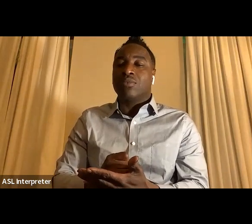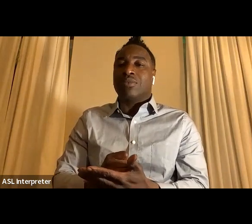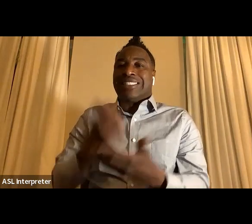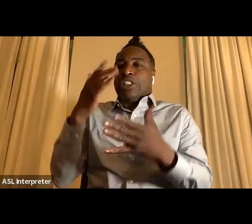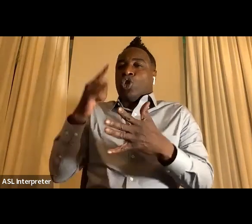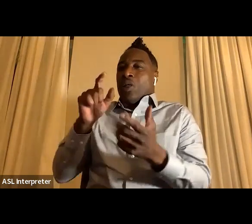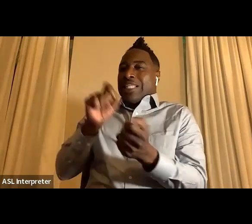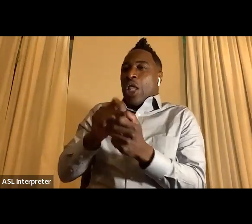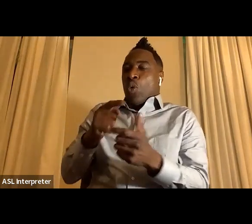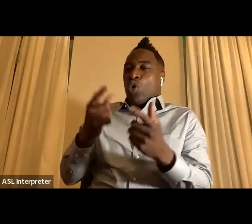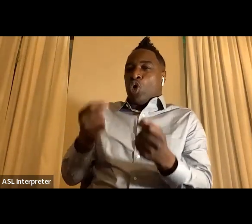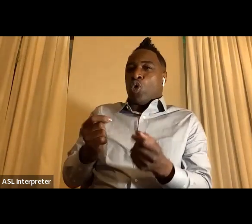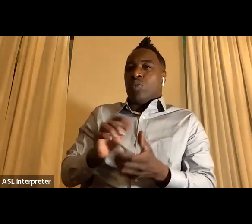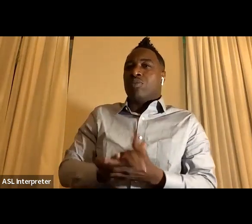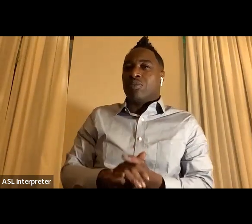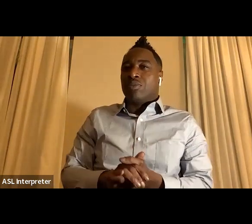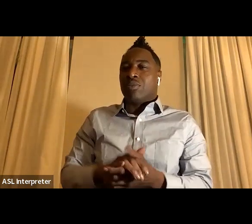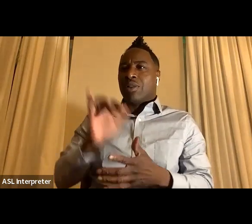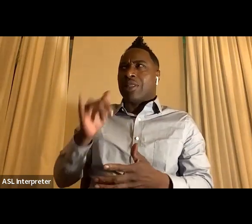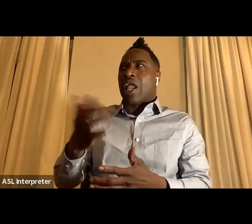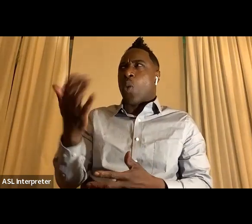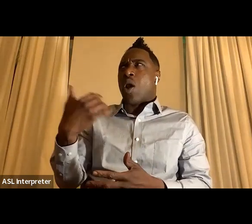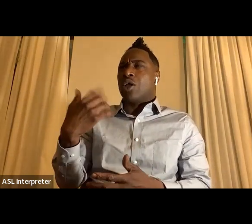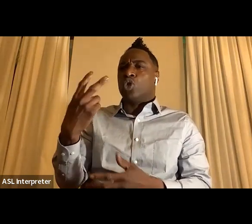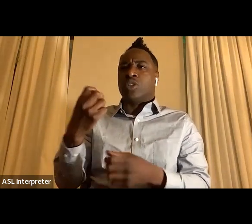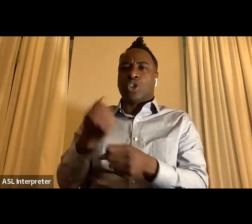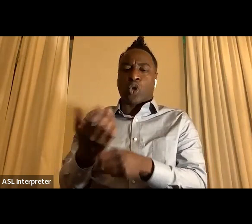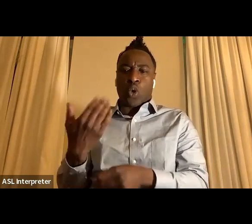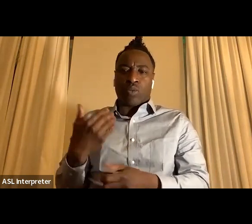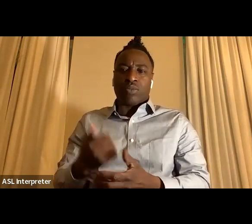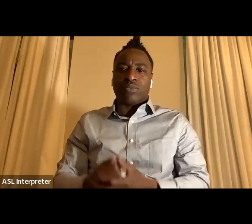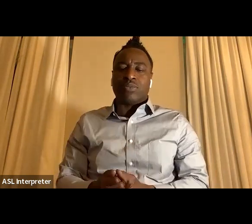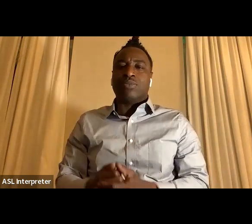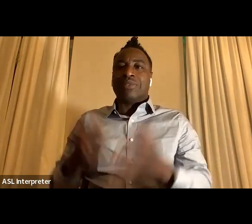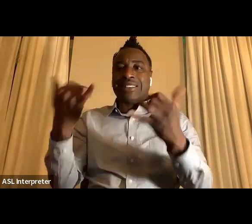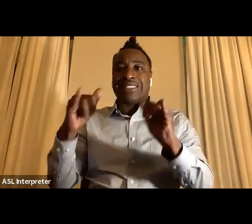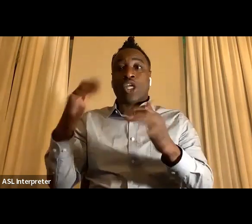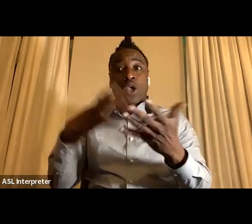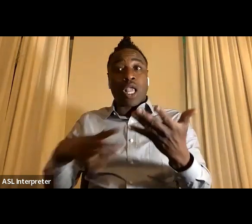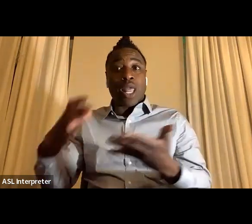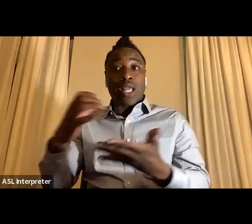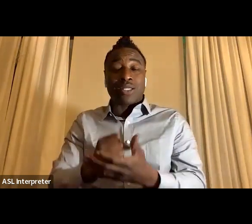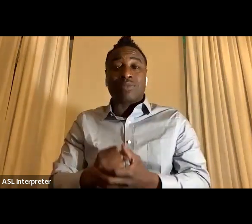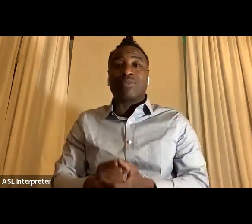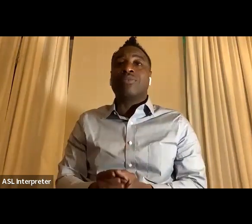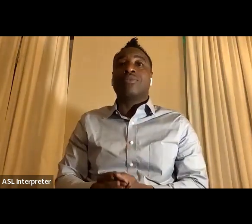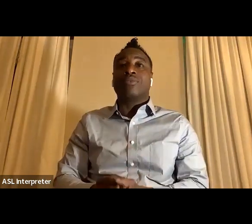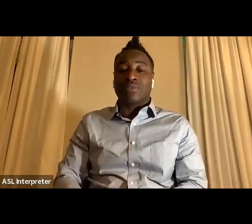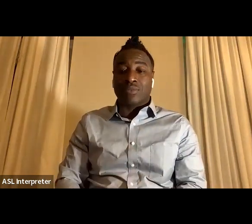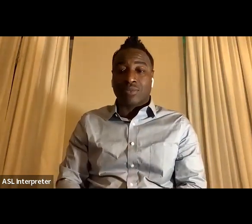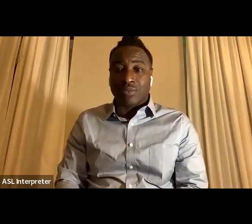this 1 to 2 years. I'm still still collecting other. I mean, I went on a bunch at home, but